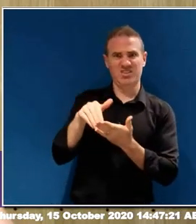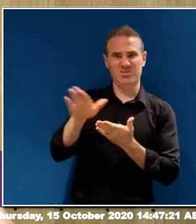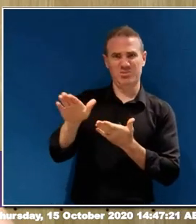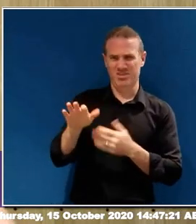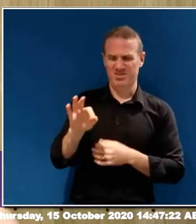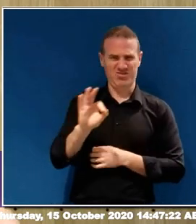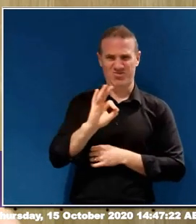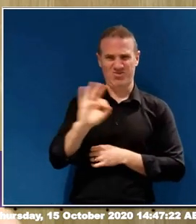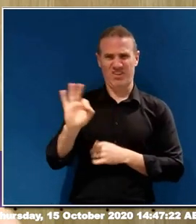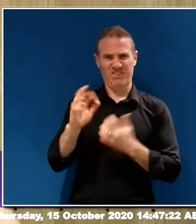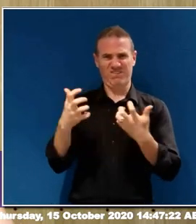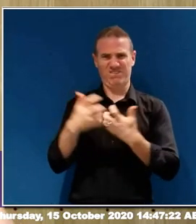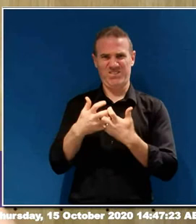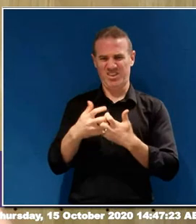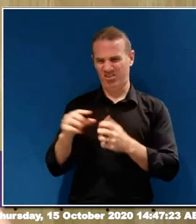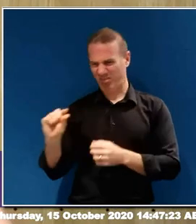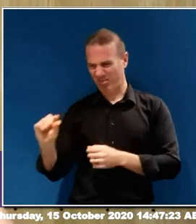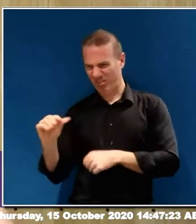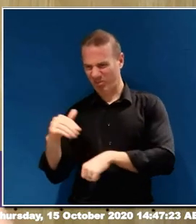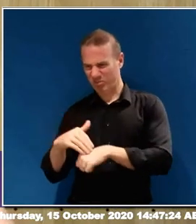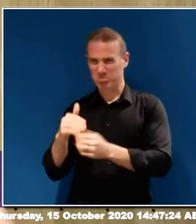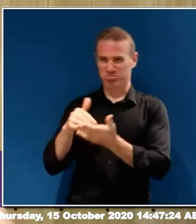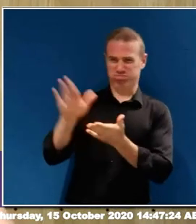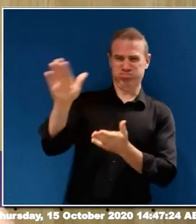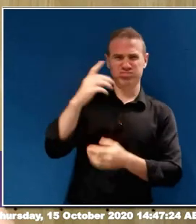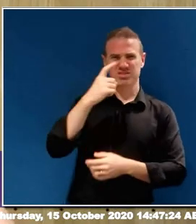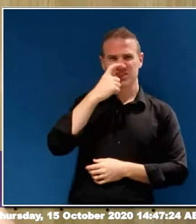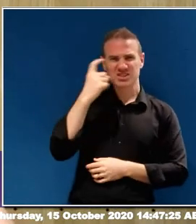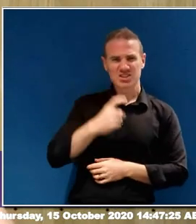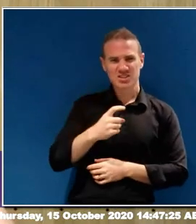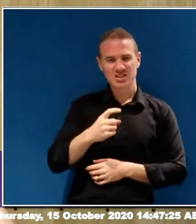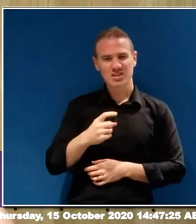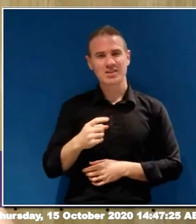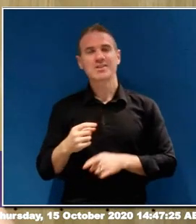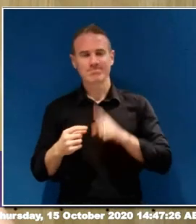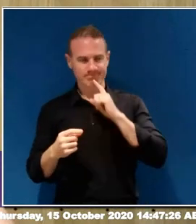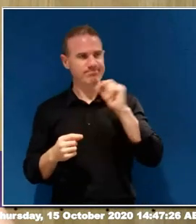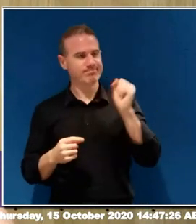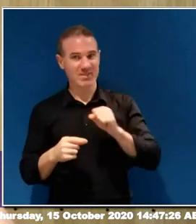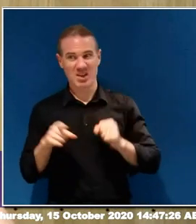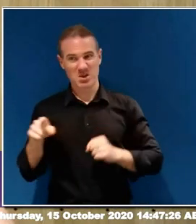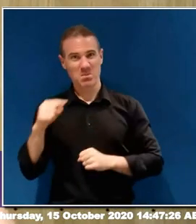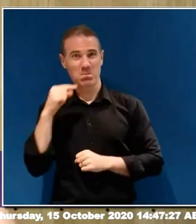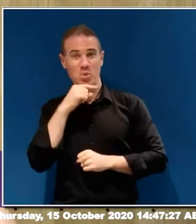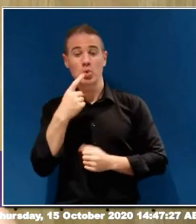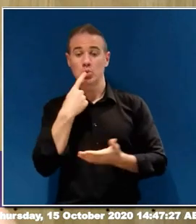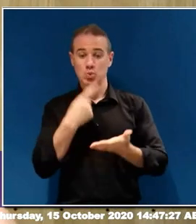Because it was for swearing. The boy had an intellectual impairment that was quite a severe intellectual impairment.